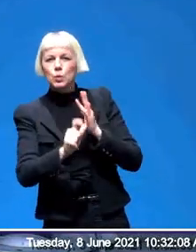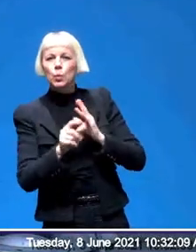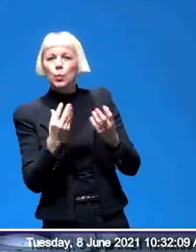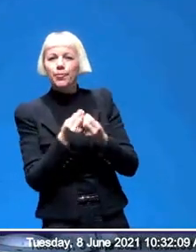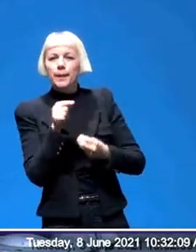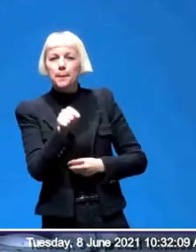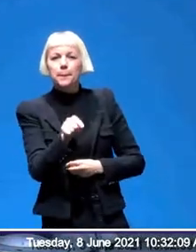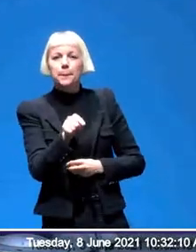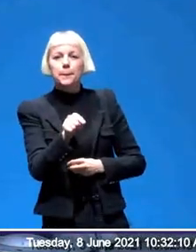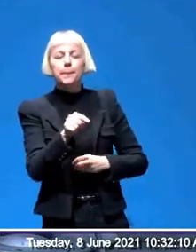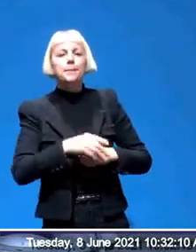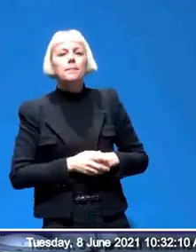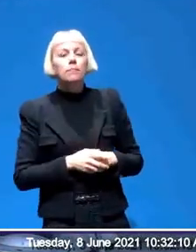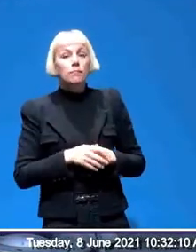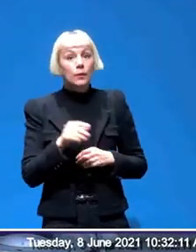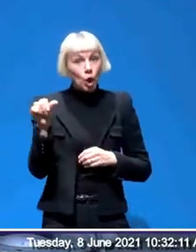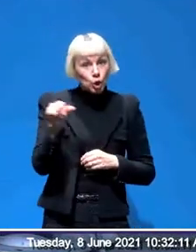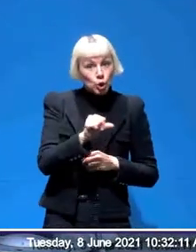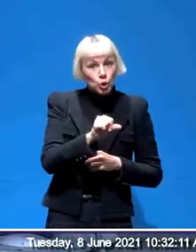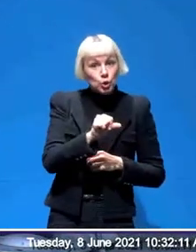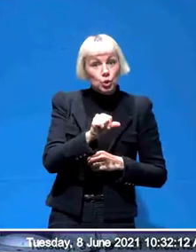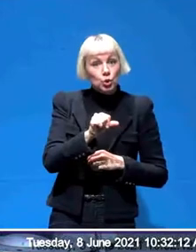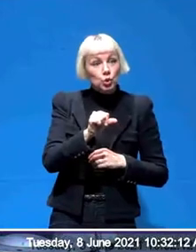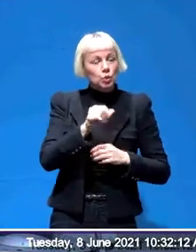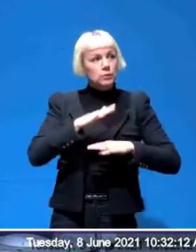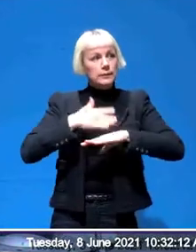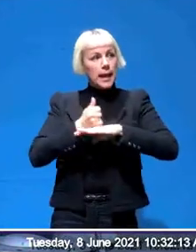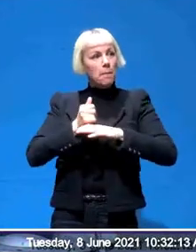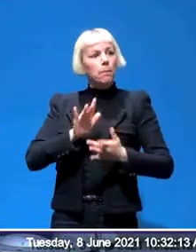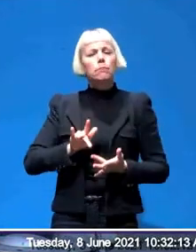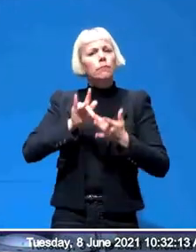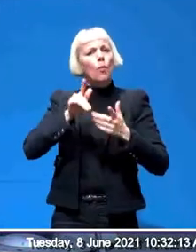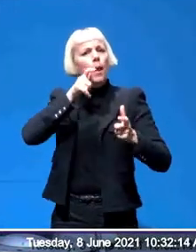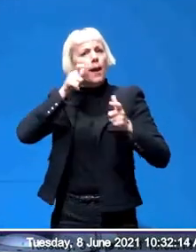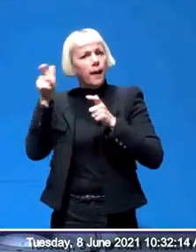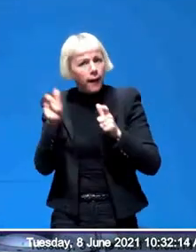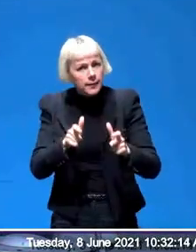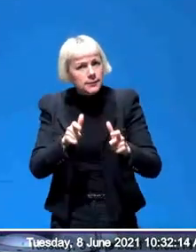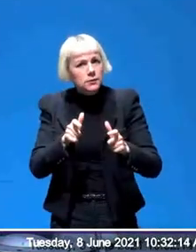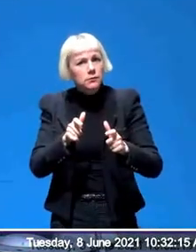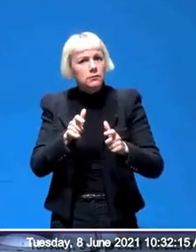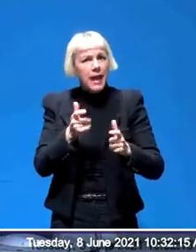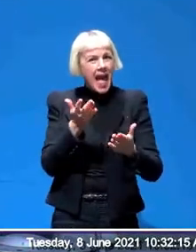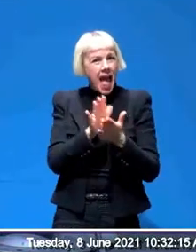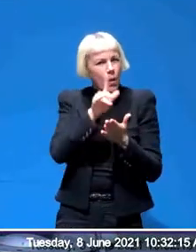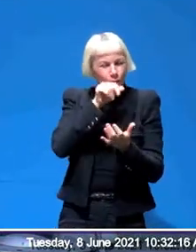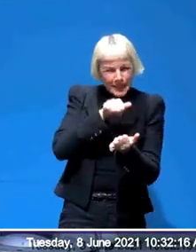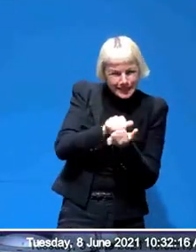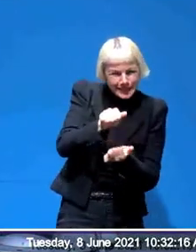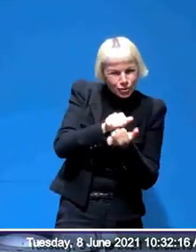do around a guardianship relationship, do we need to think how, as an adult, he might manage his money or what applications we would make